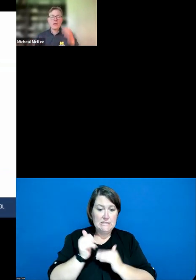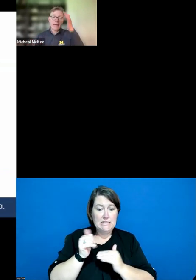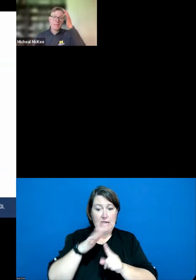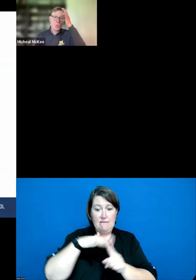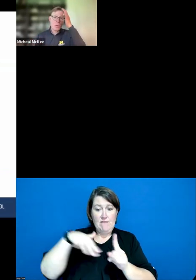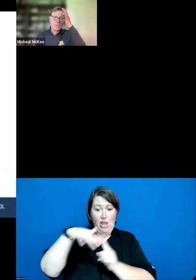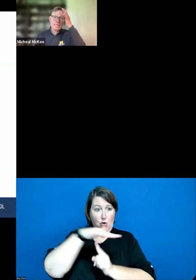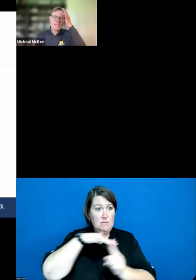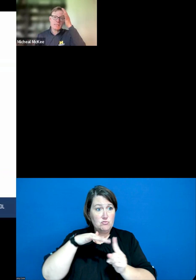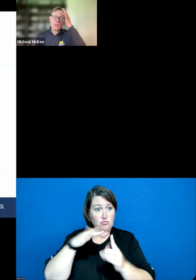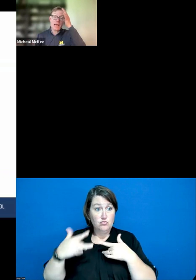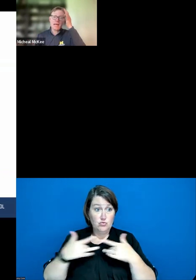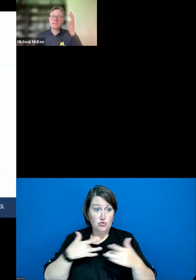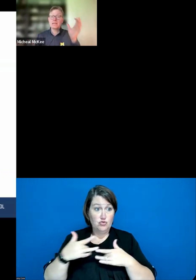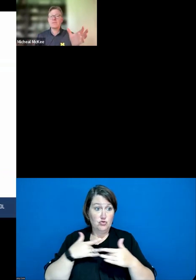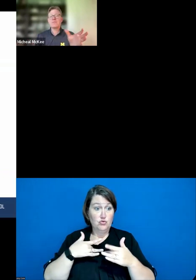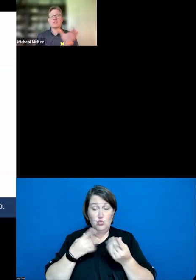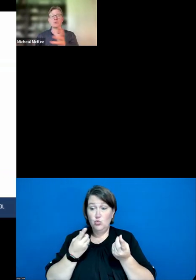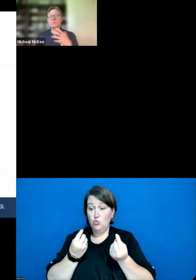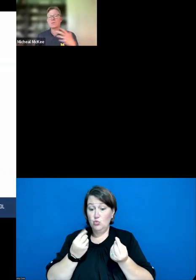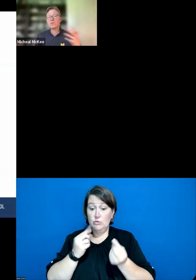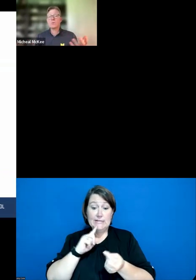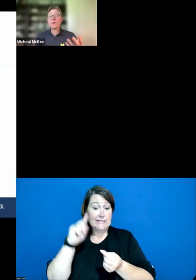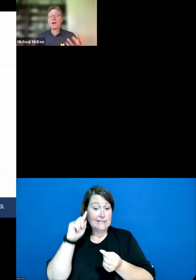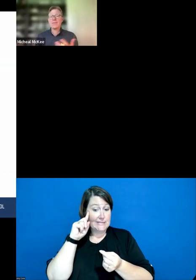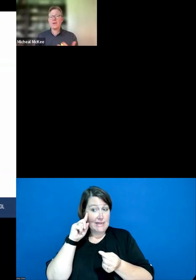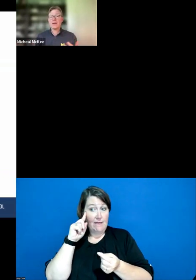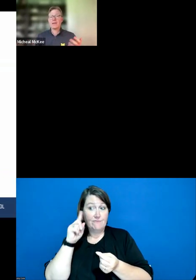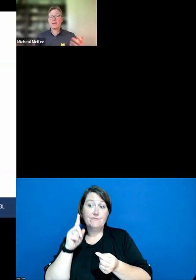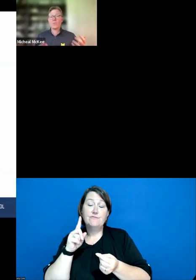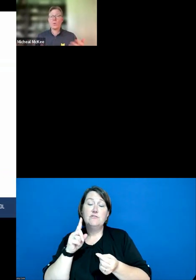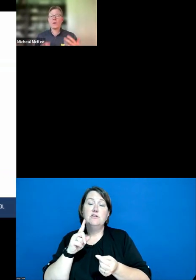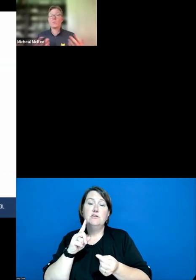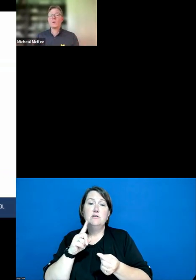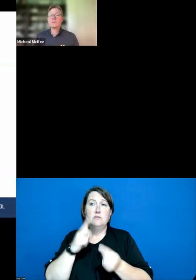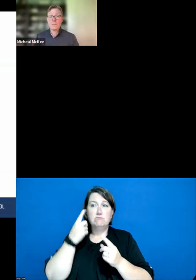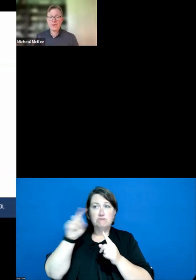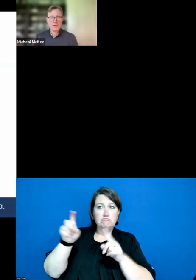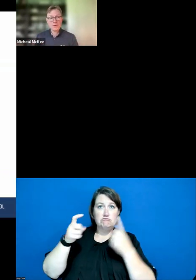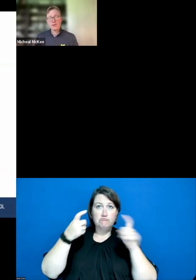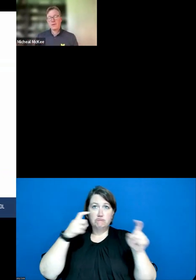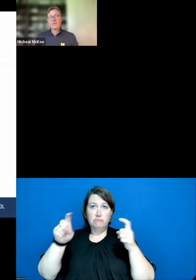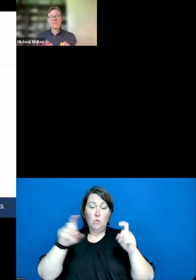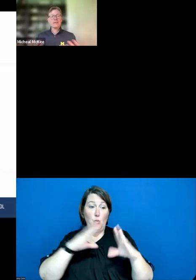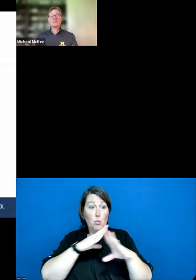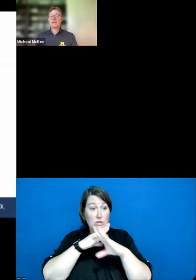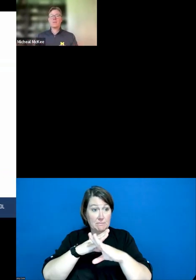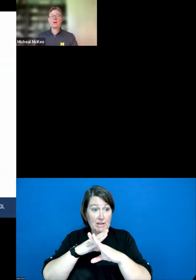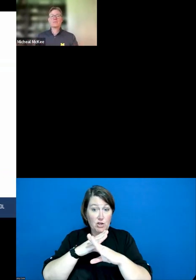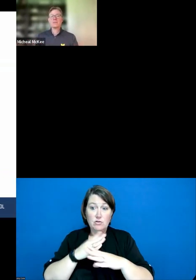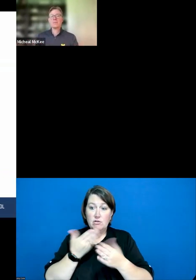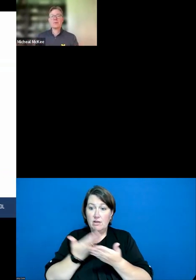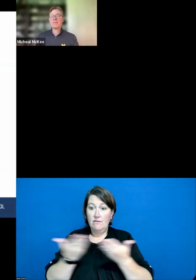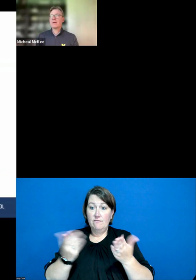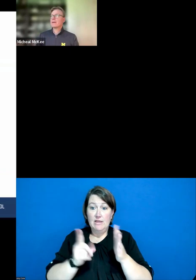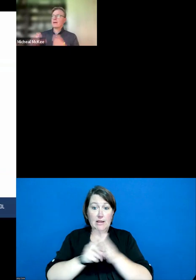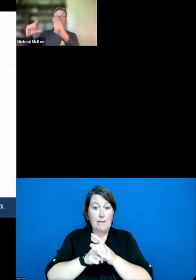And so what we did is we asked deaf individual to highlight what was a barrier. Things came up simply like I